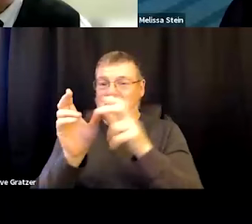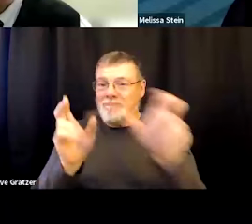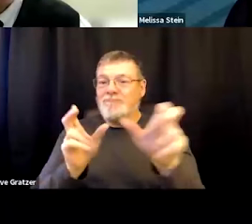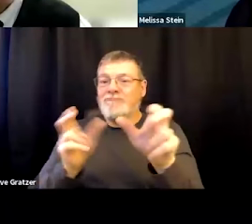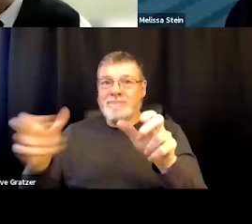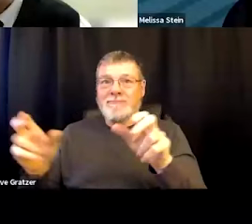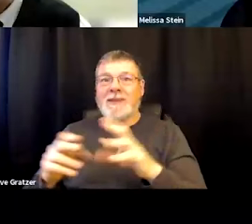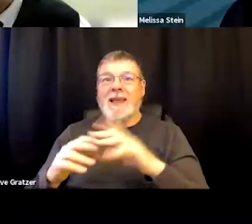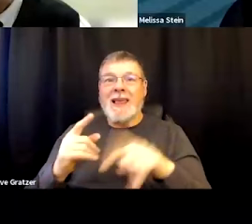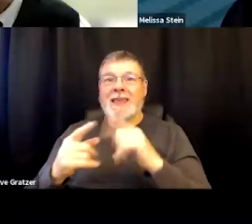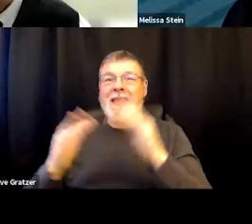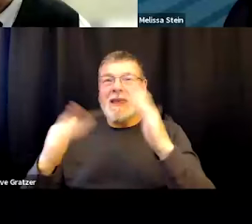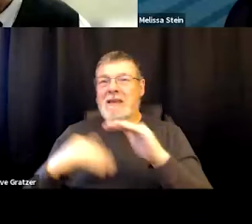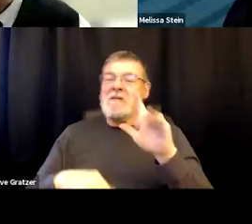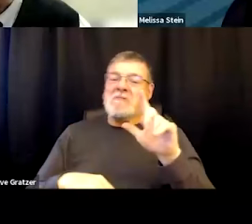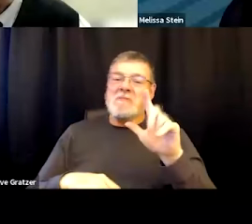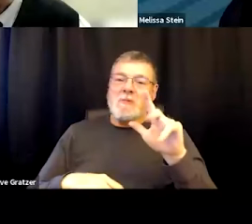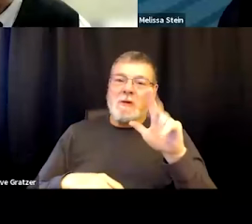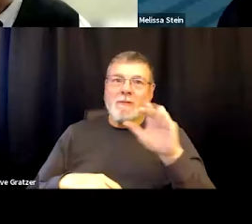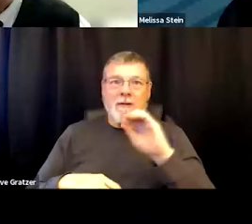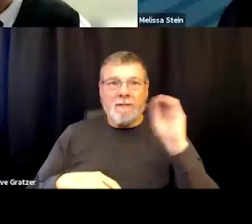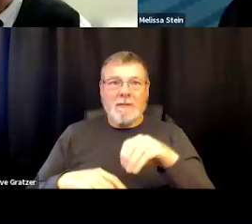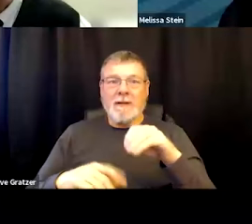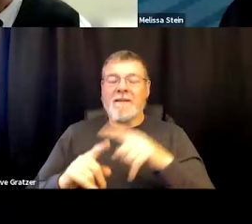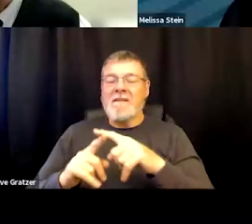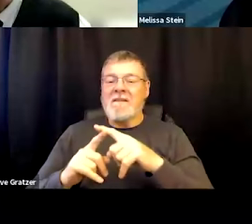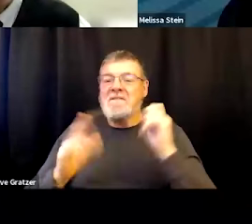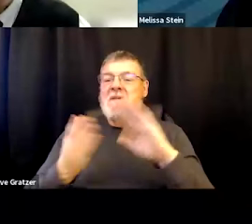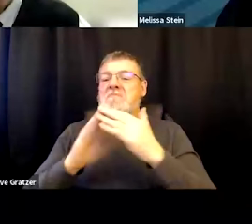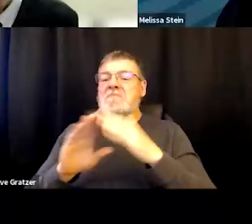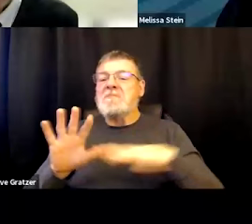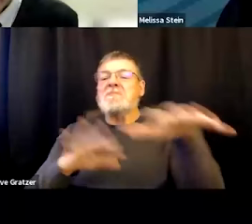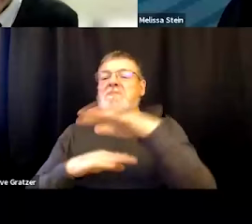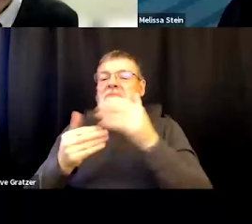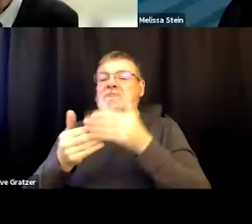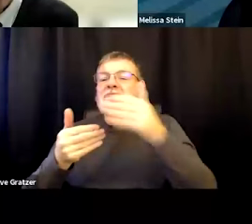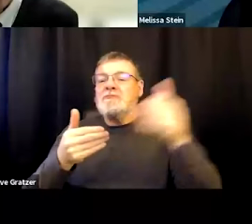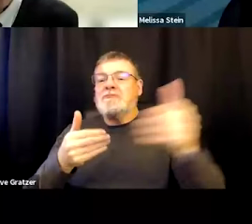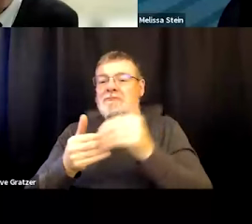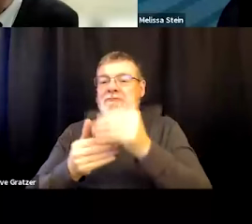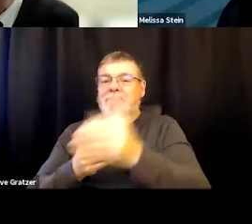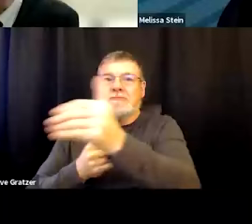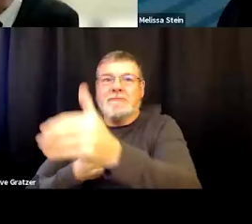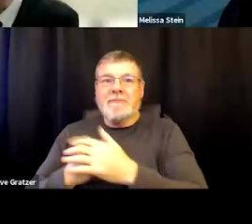and thus followed by about 23% joining from suburban locations. We do have a few people joining,